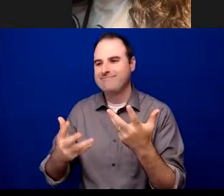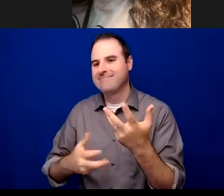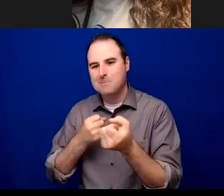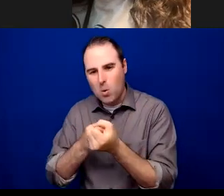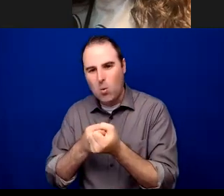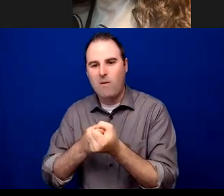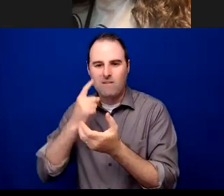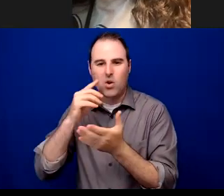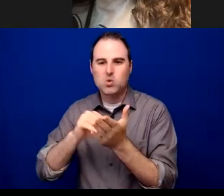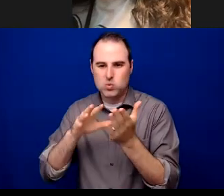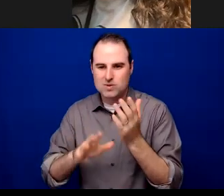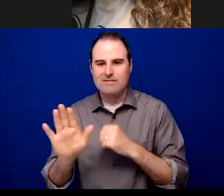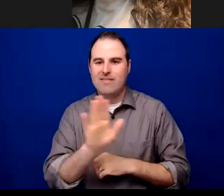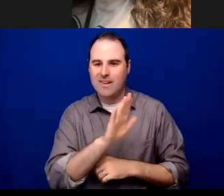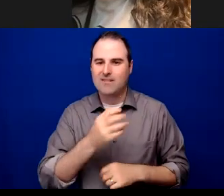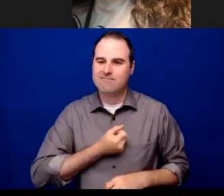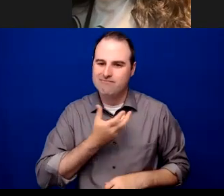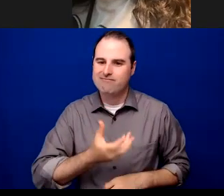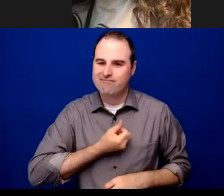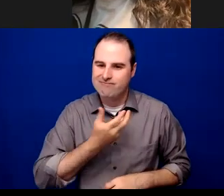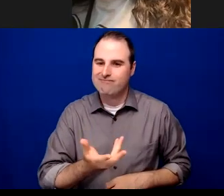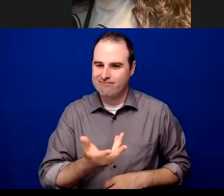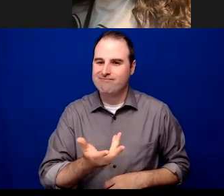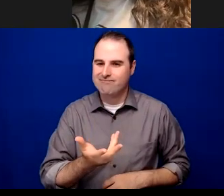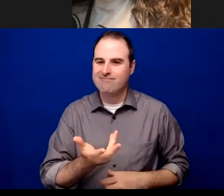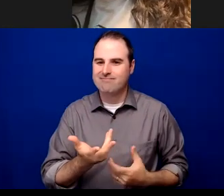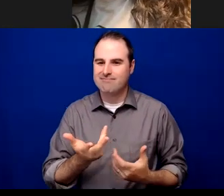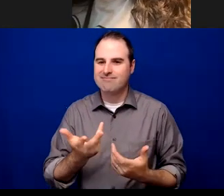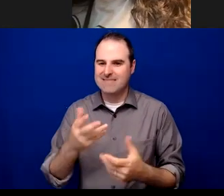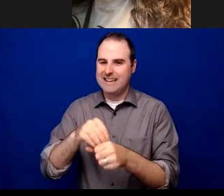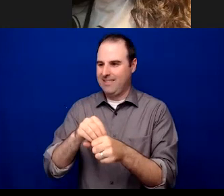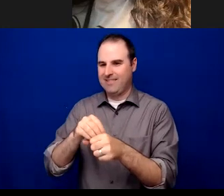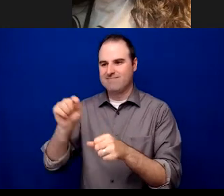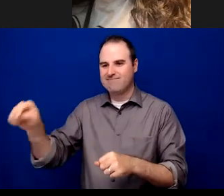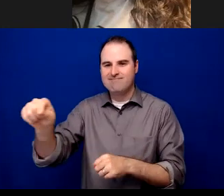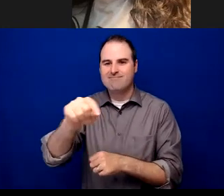But any any support that we can get from from any of the faculty